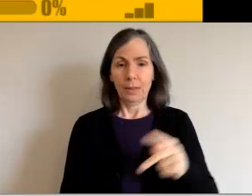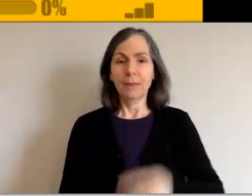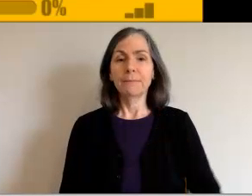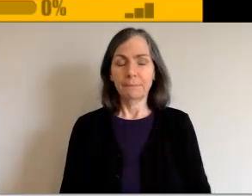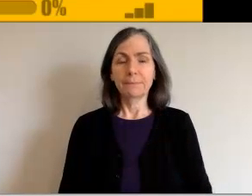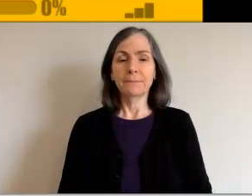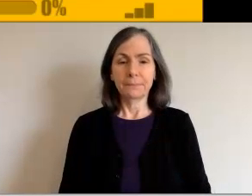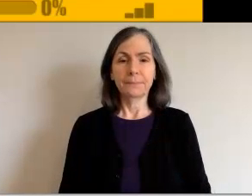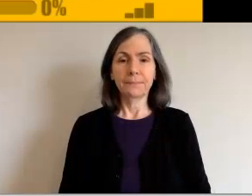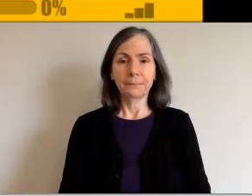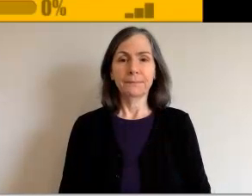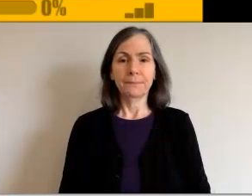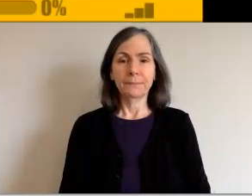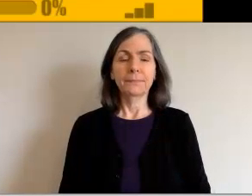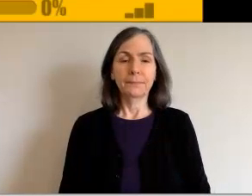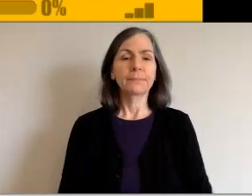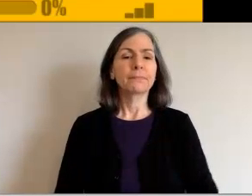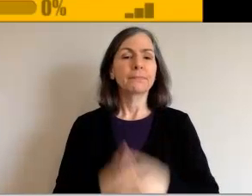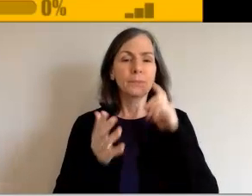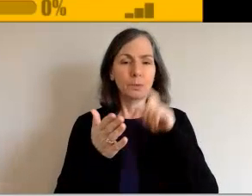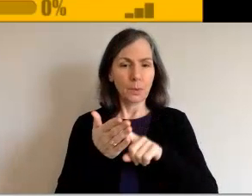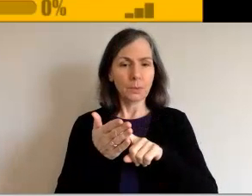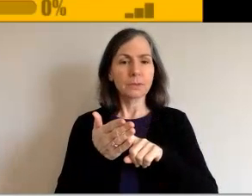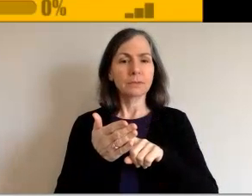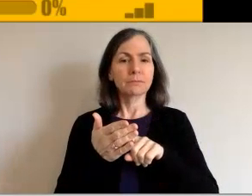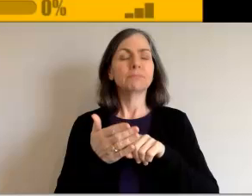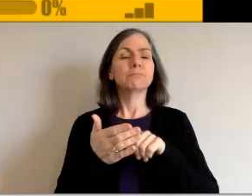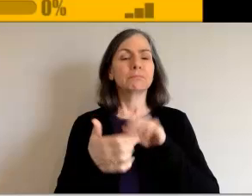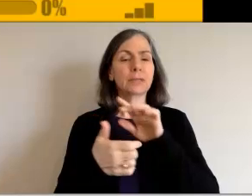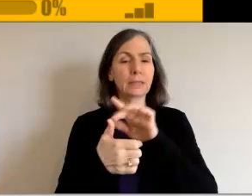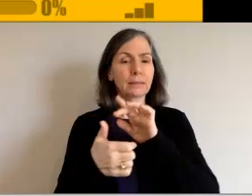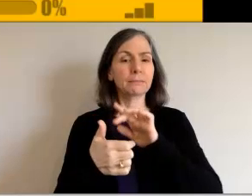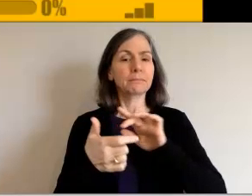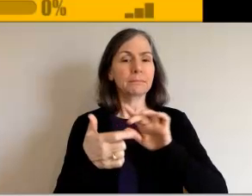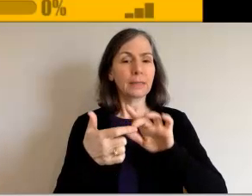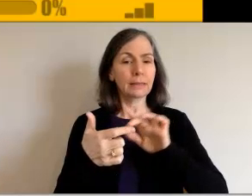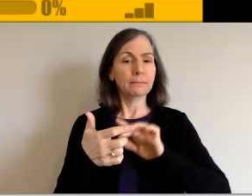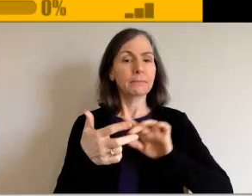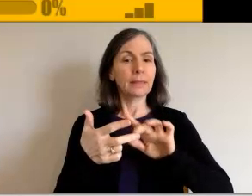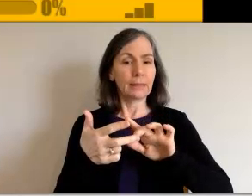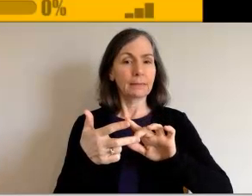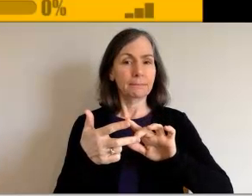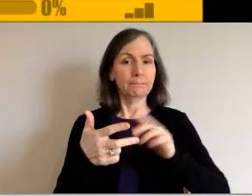At the top you can see I clicked one, two, three eyeballs.